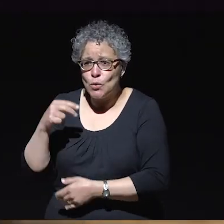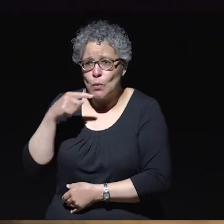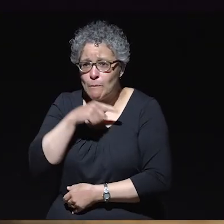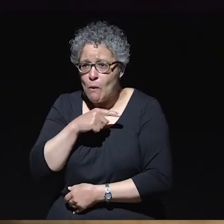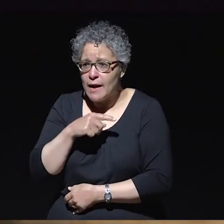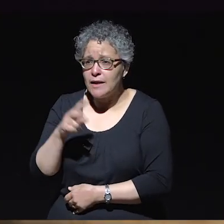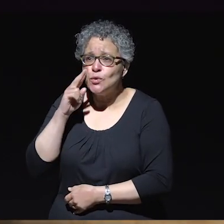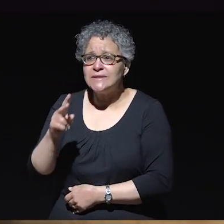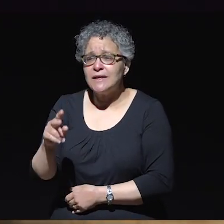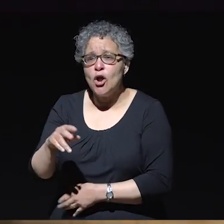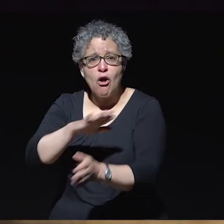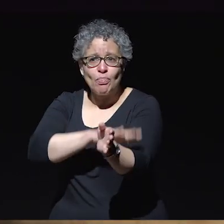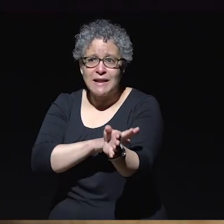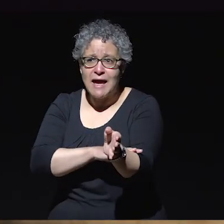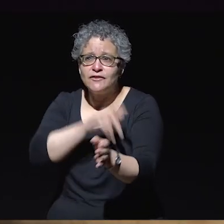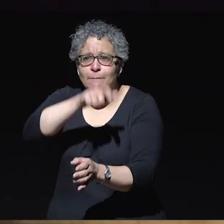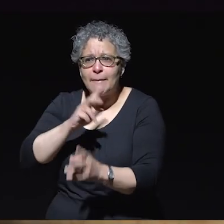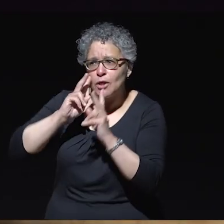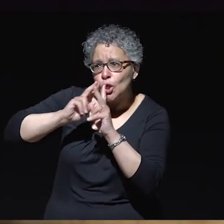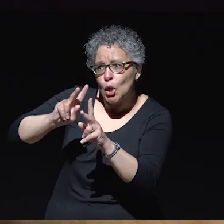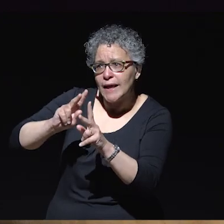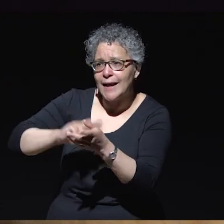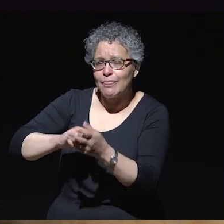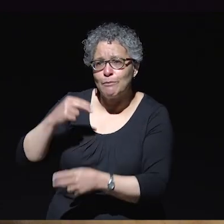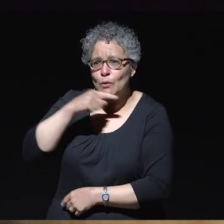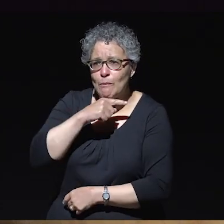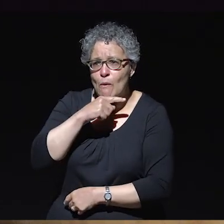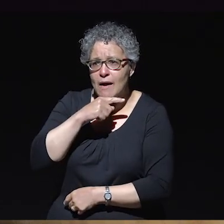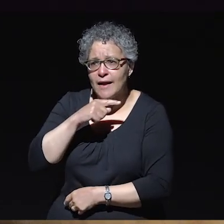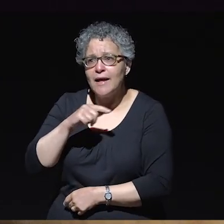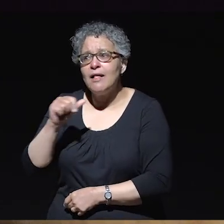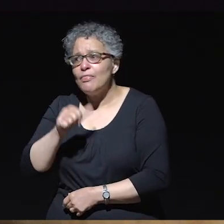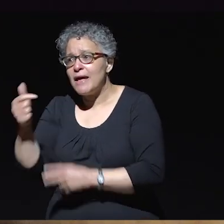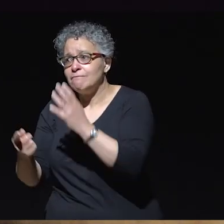on the left-hand side with people looking at 'The Blue Boy', flanked by Hogarths and other Gainsboroughs and so on,